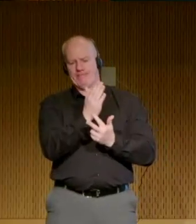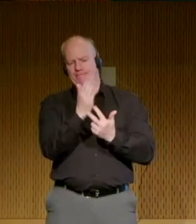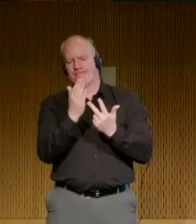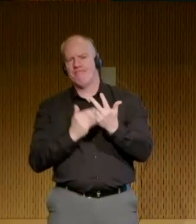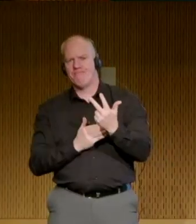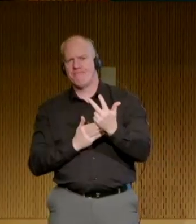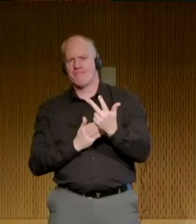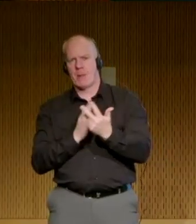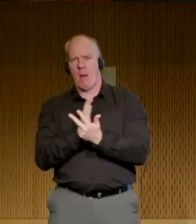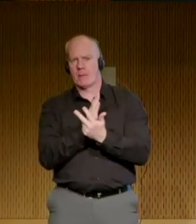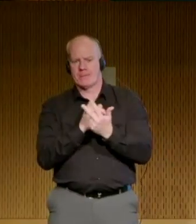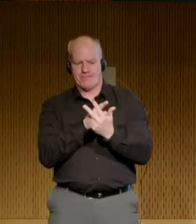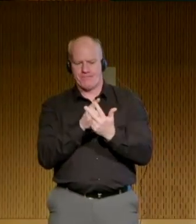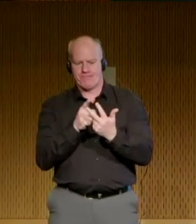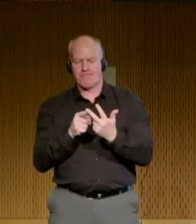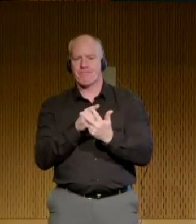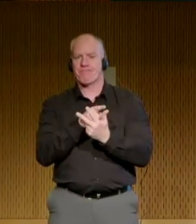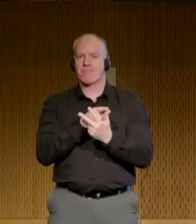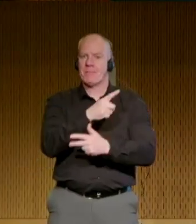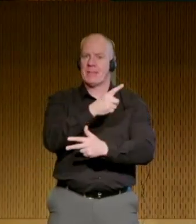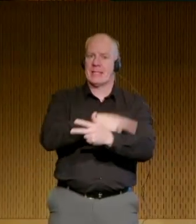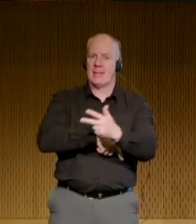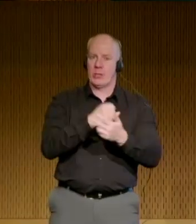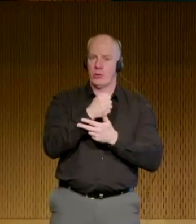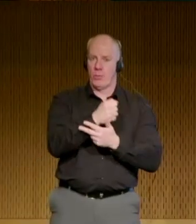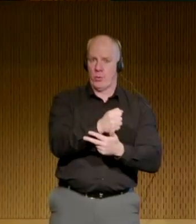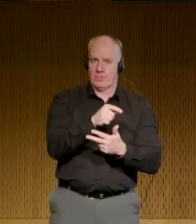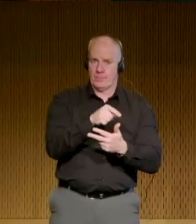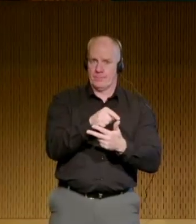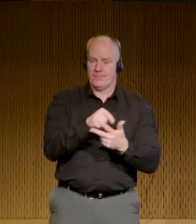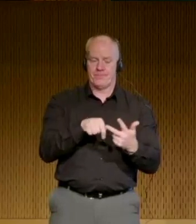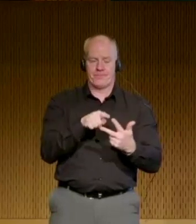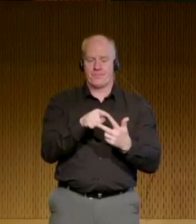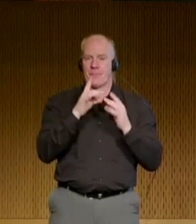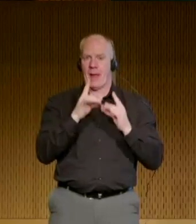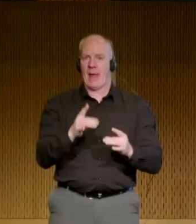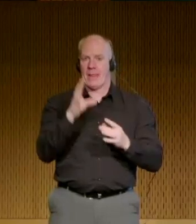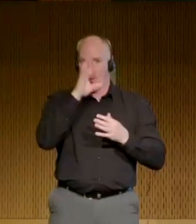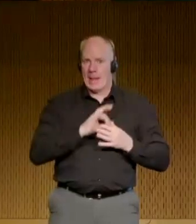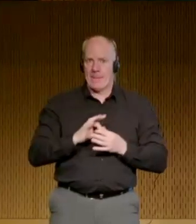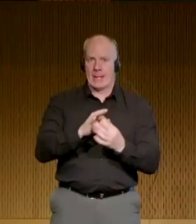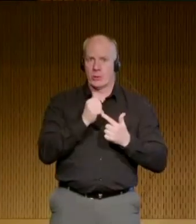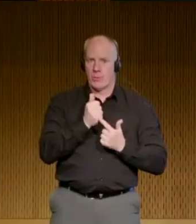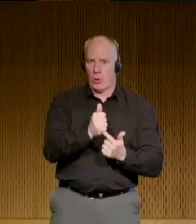we have our disability supports, we have our health and well-being supports and then we have